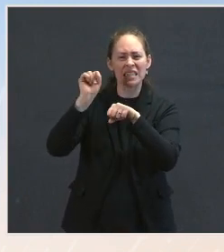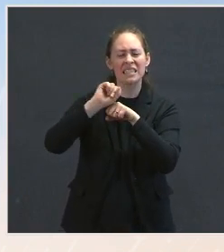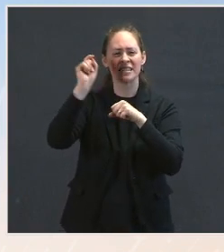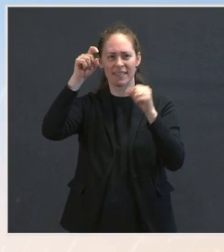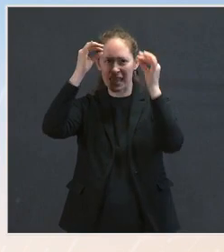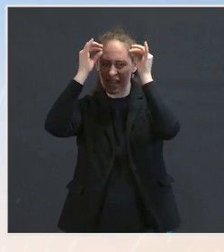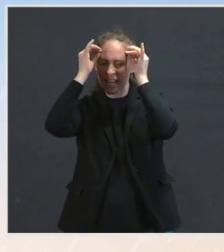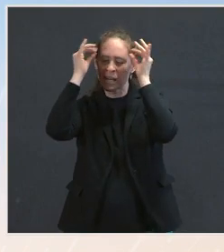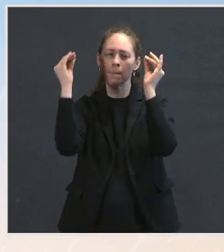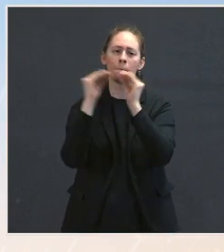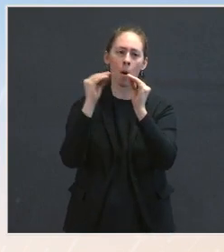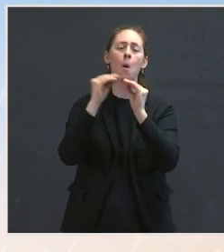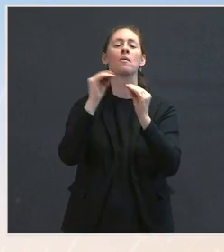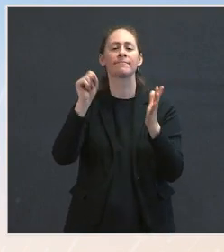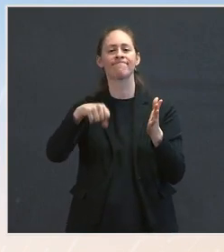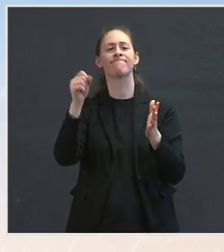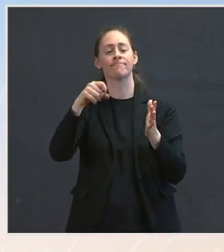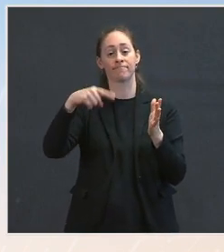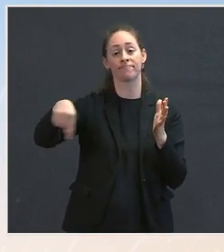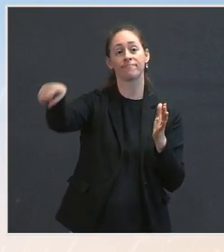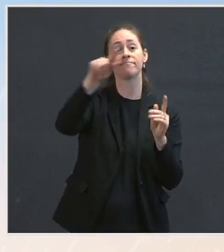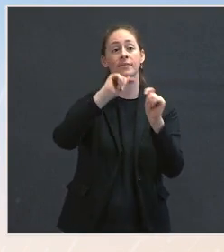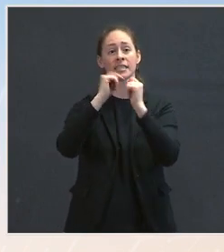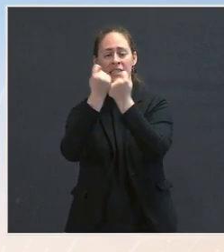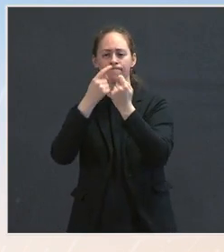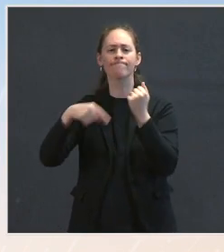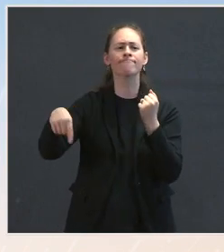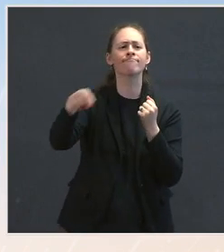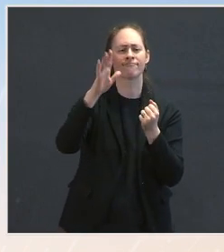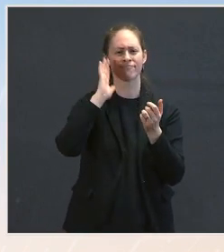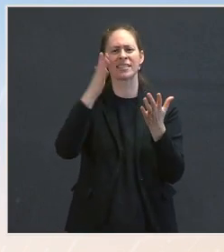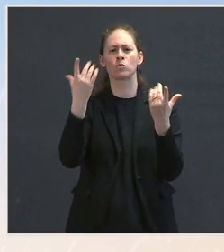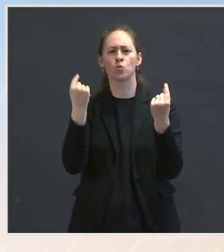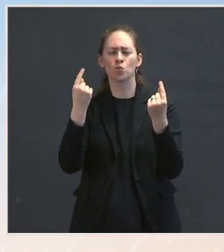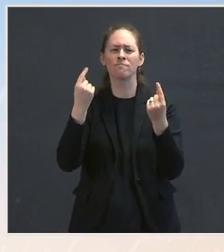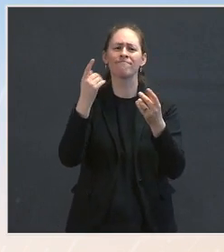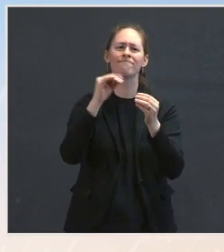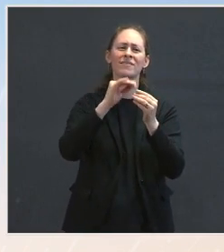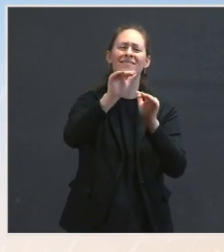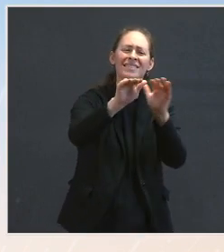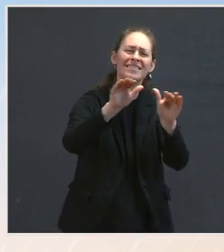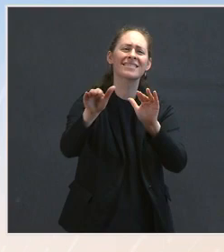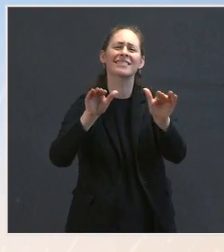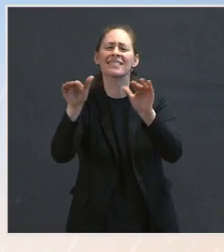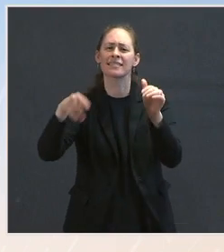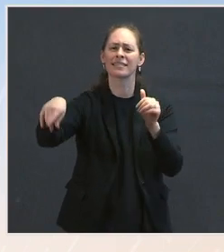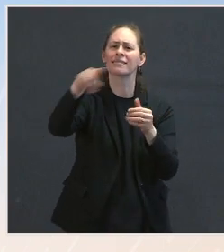he will continue to encourage people to take action on. Now, there are a number of steps,